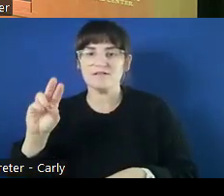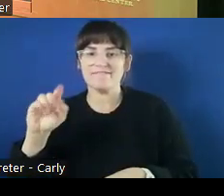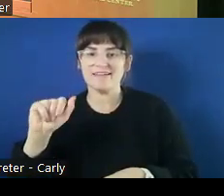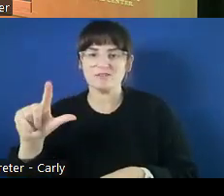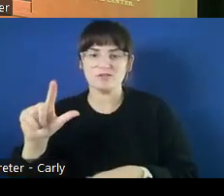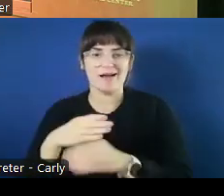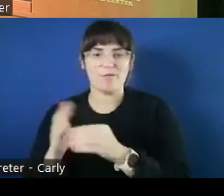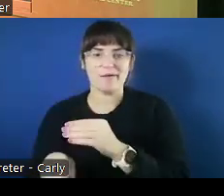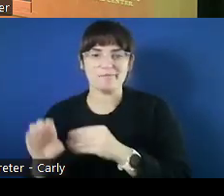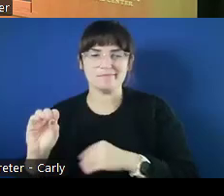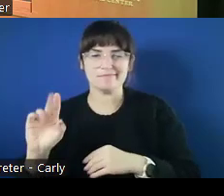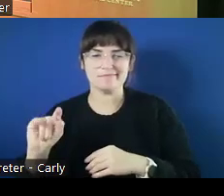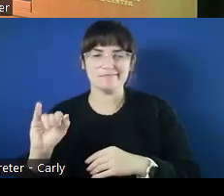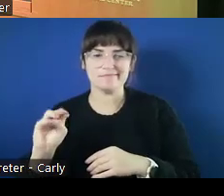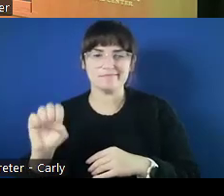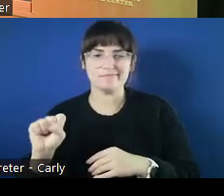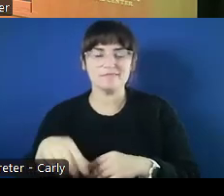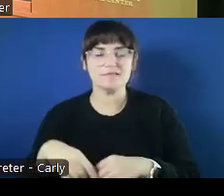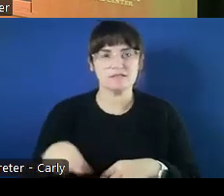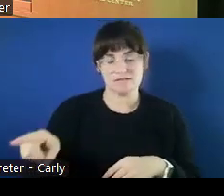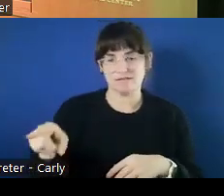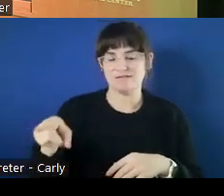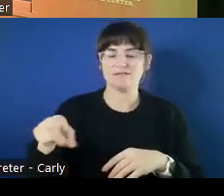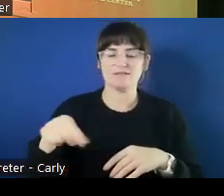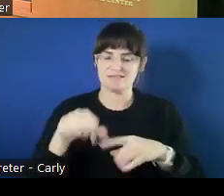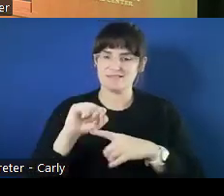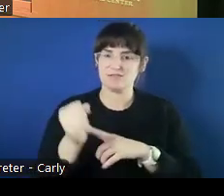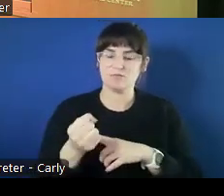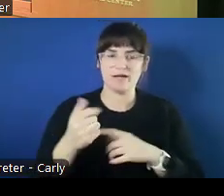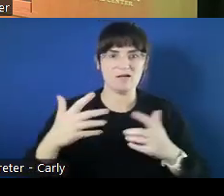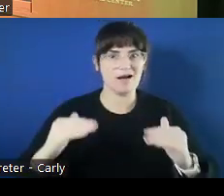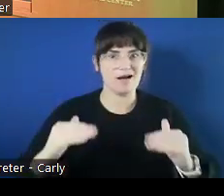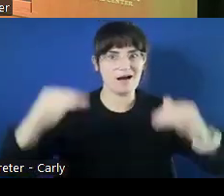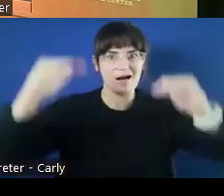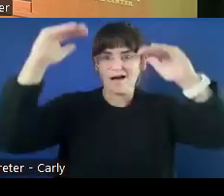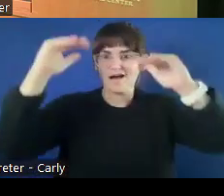these are these are situations where people have chronically elevated levels of stress or anxiety